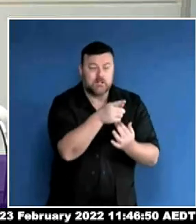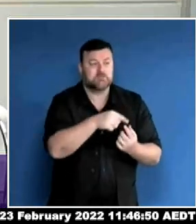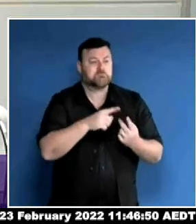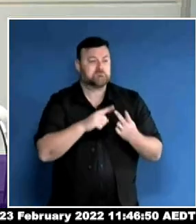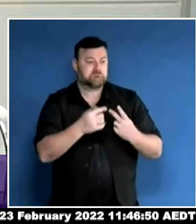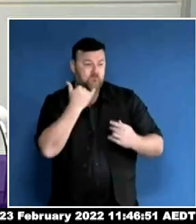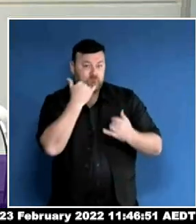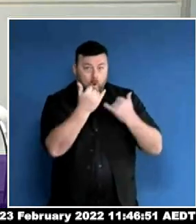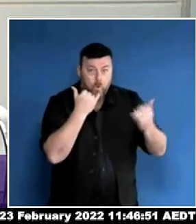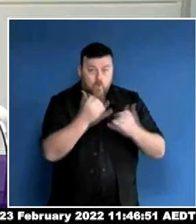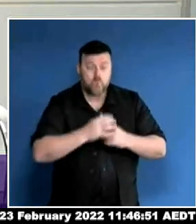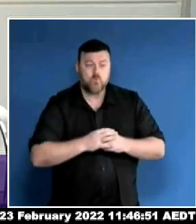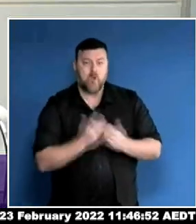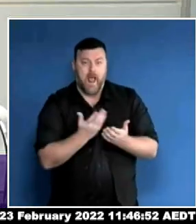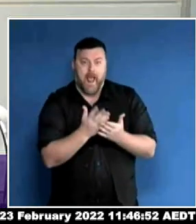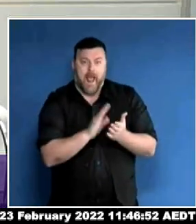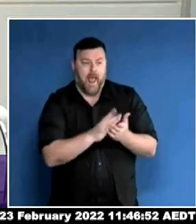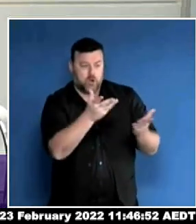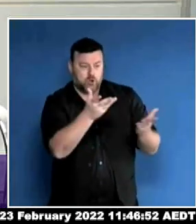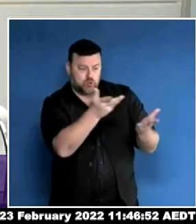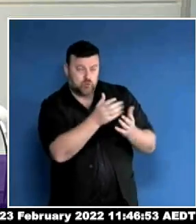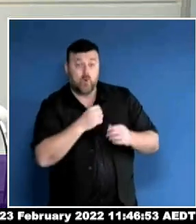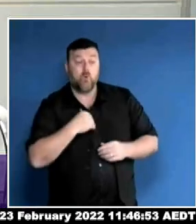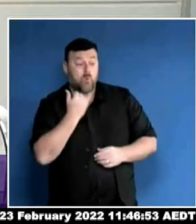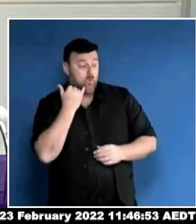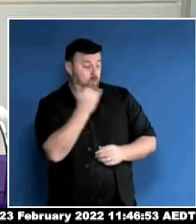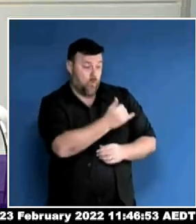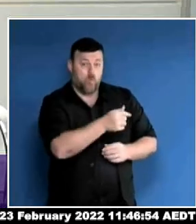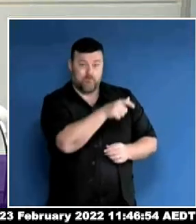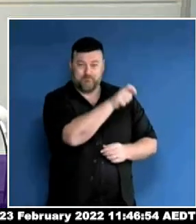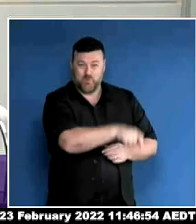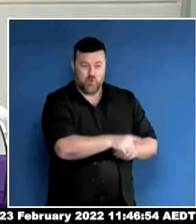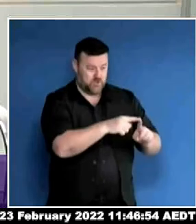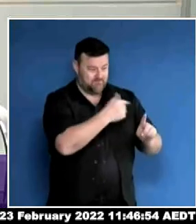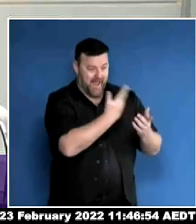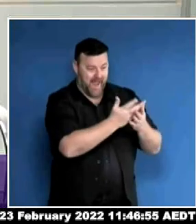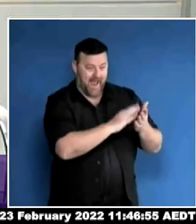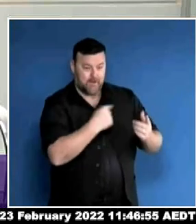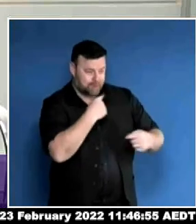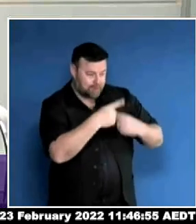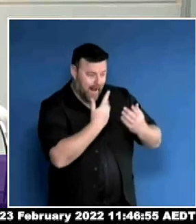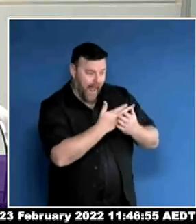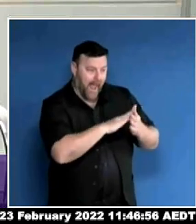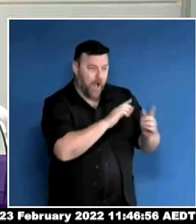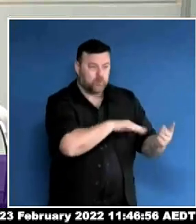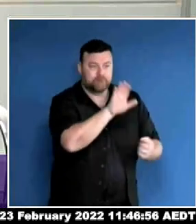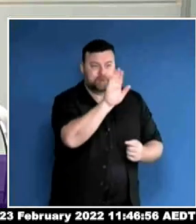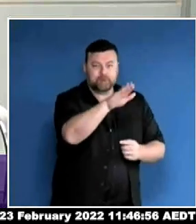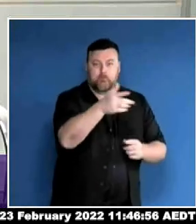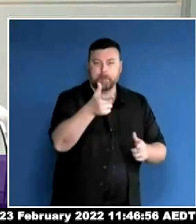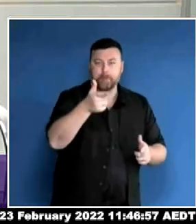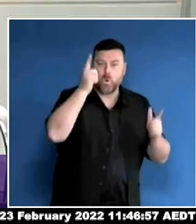your boss, how to scope out the workplace to make sure that she would feel comfortable and make any adjustments that tend to be needed.